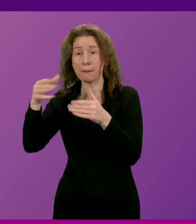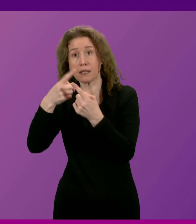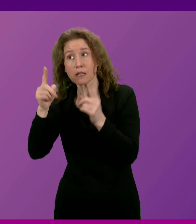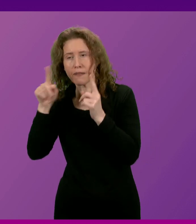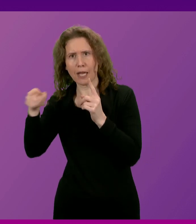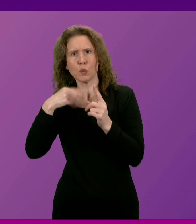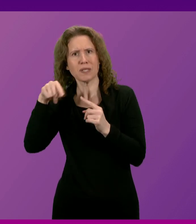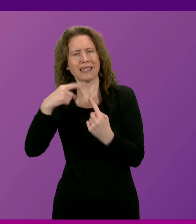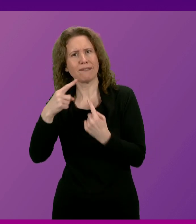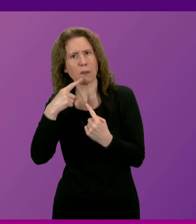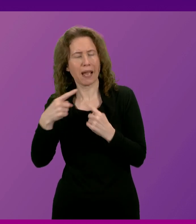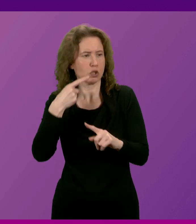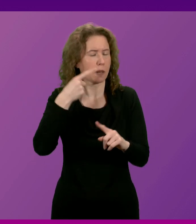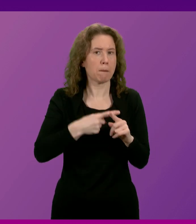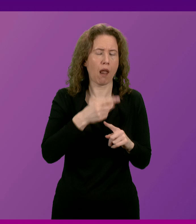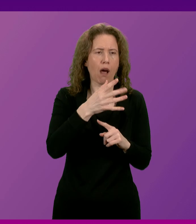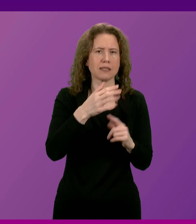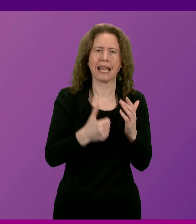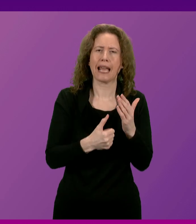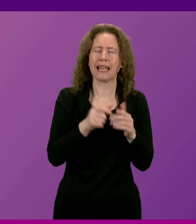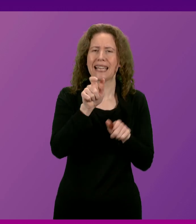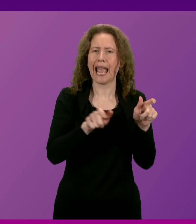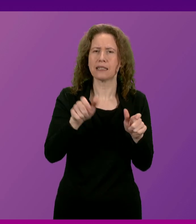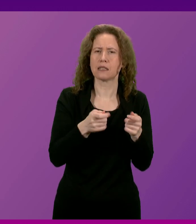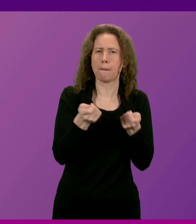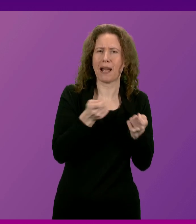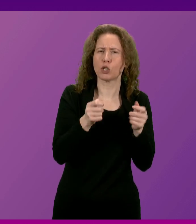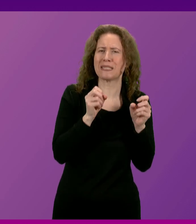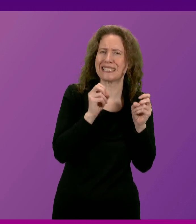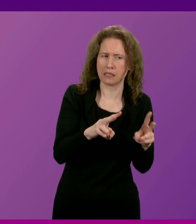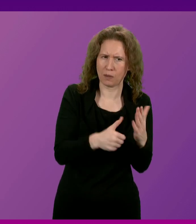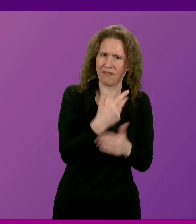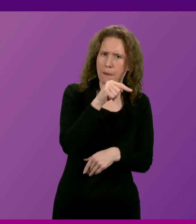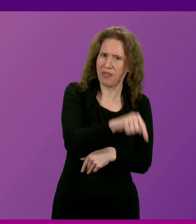Other examples include the development of a case management system to help us deliver compensation